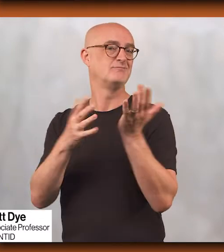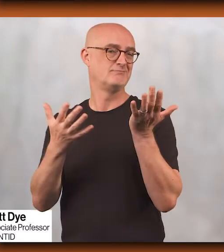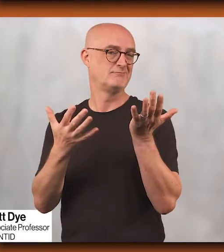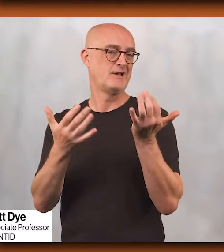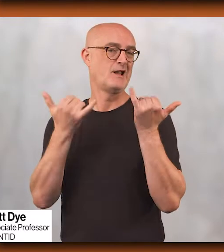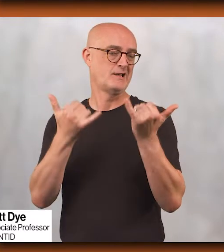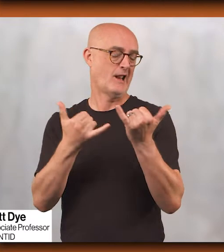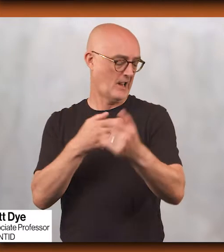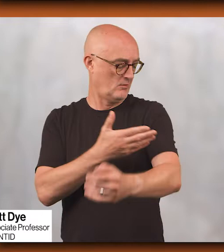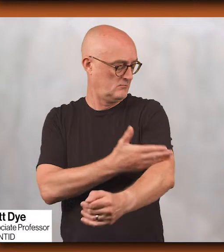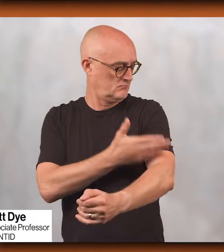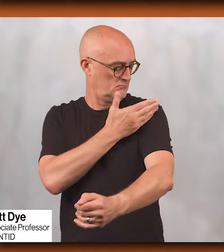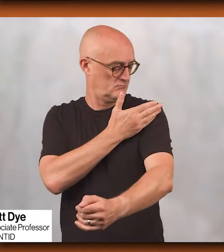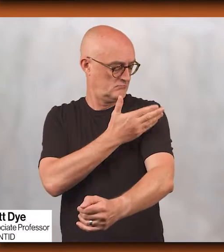just like we want...